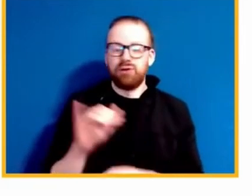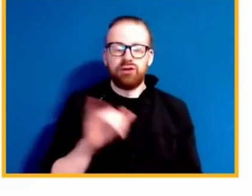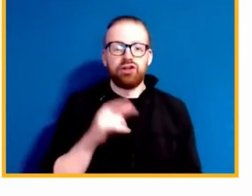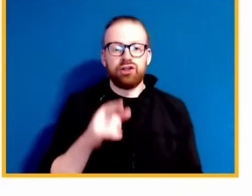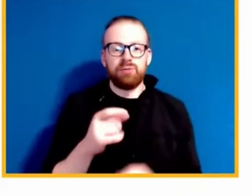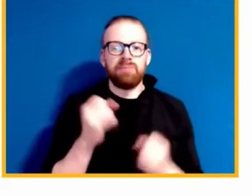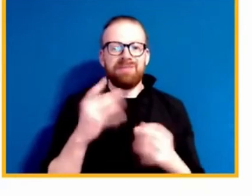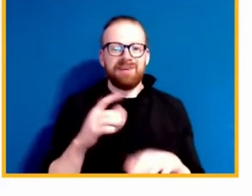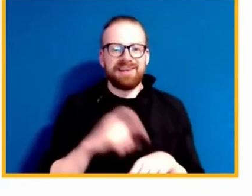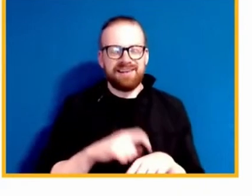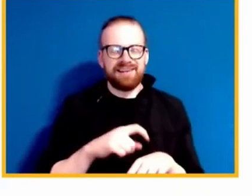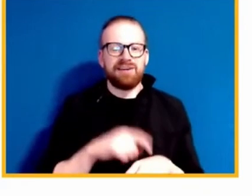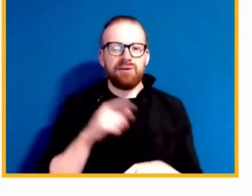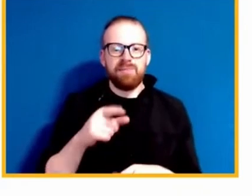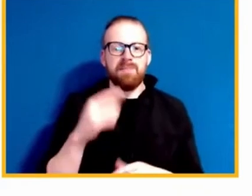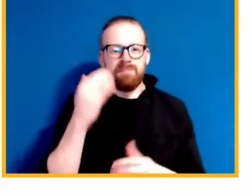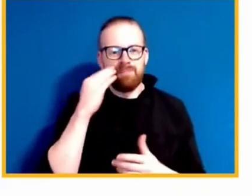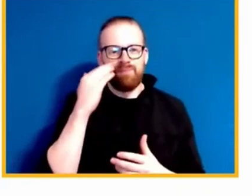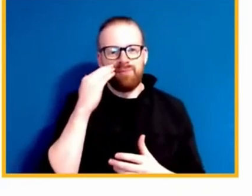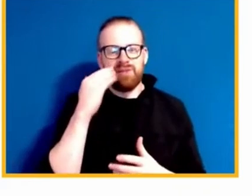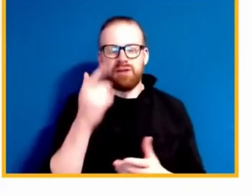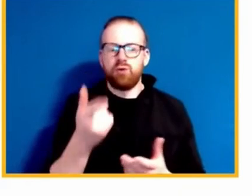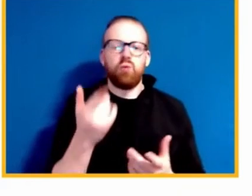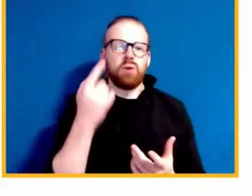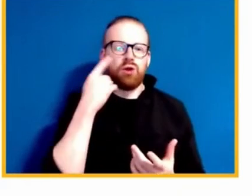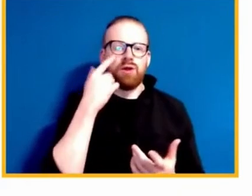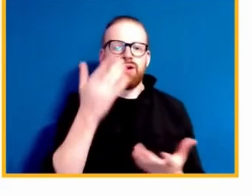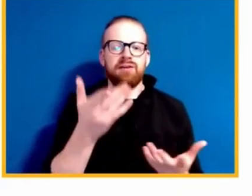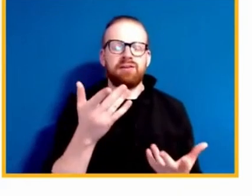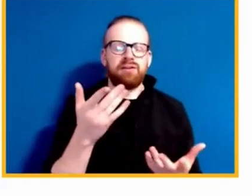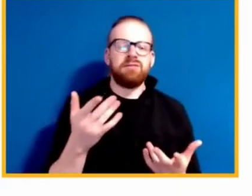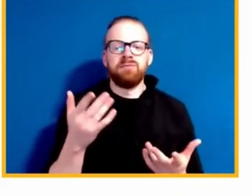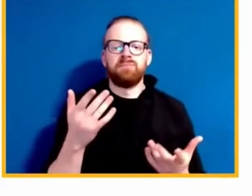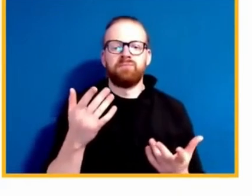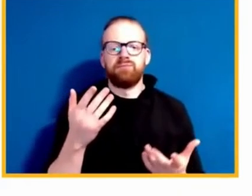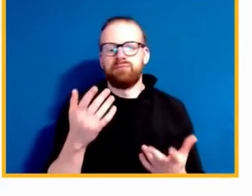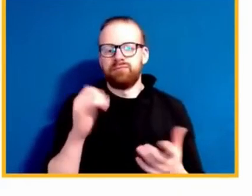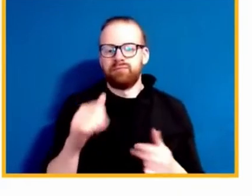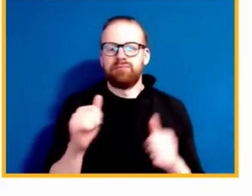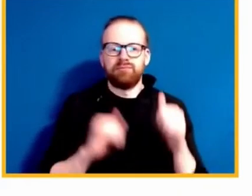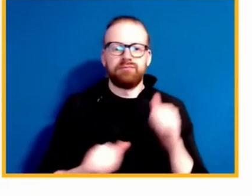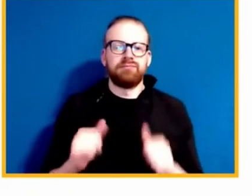enough times for you to even bother counting. So Kendi, let's hear what you thought about that performance.